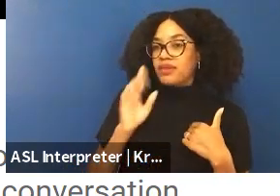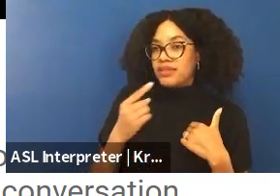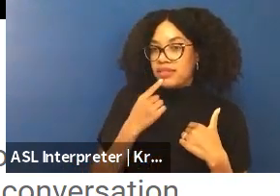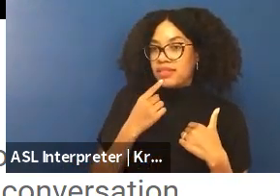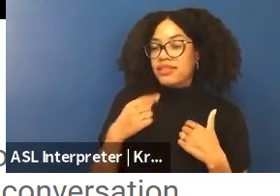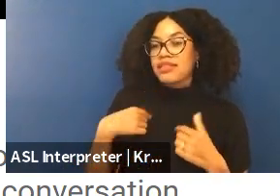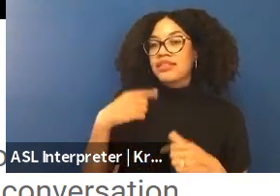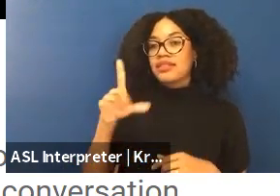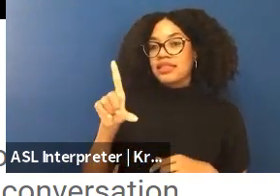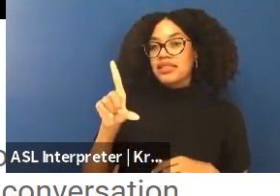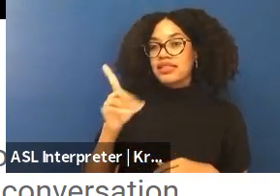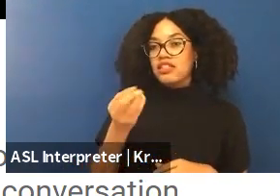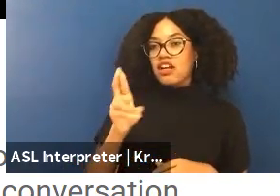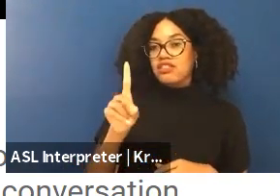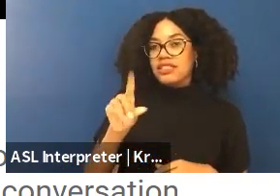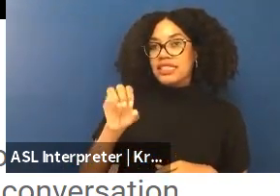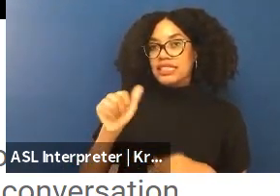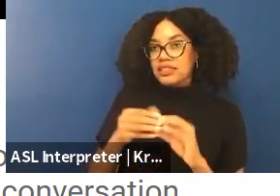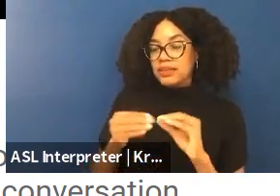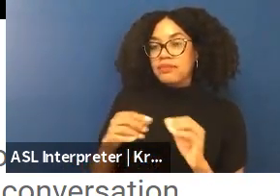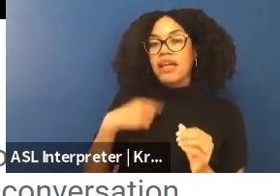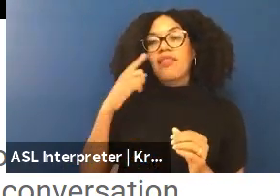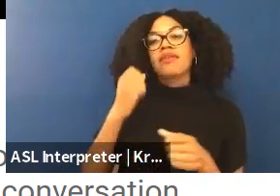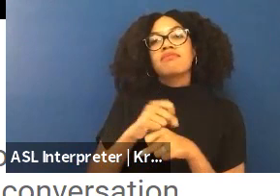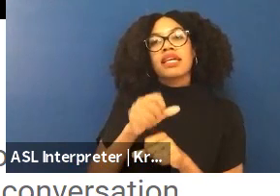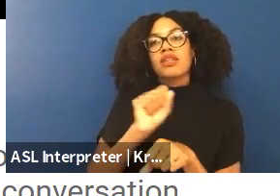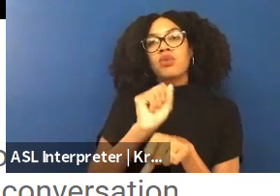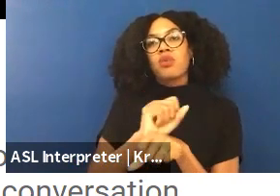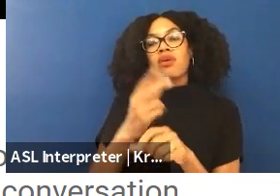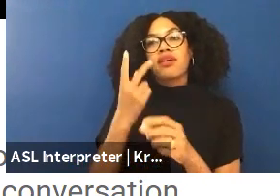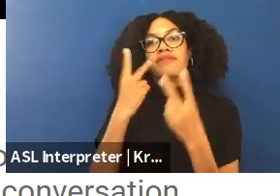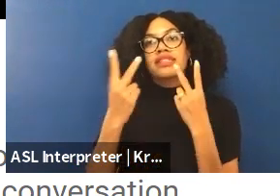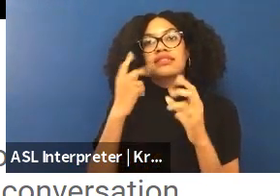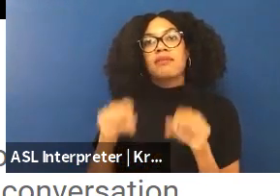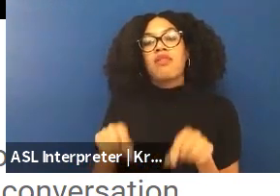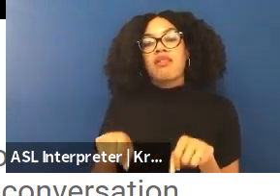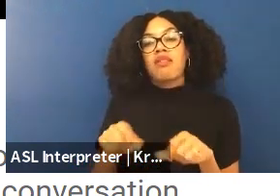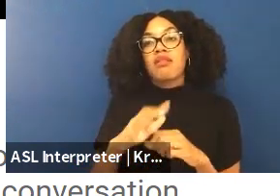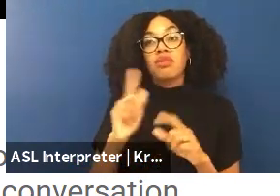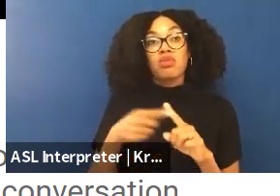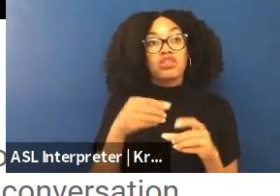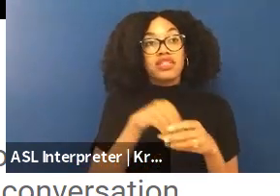to this is making the work visible to the campus when you're in a third space. It's very difficult.